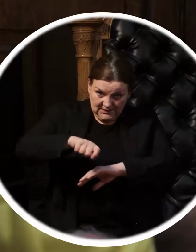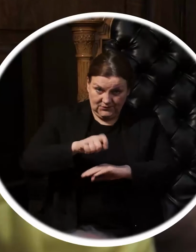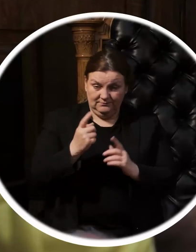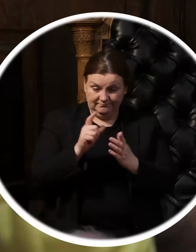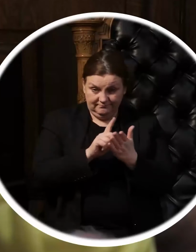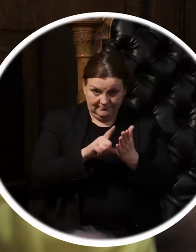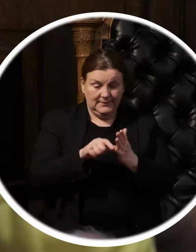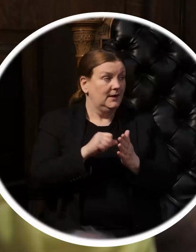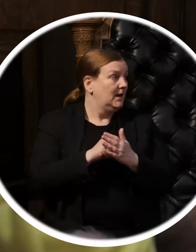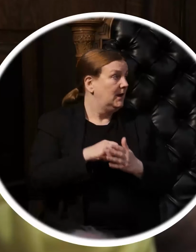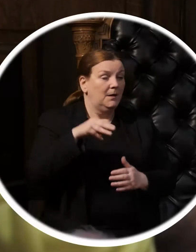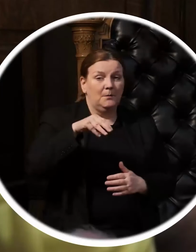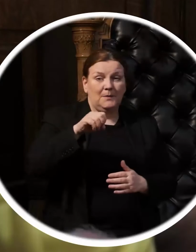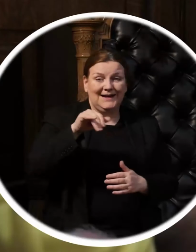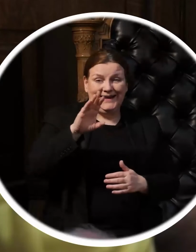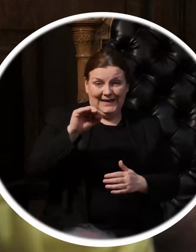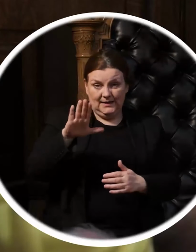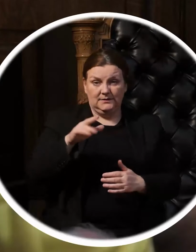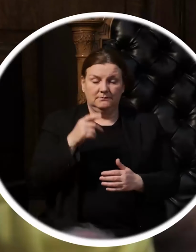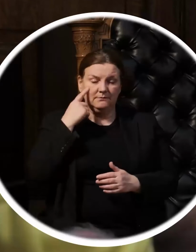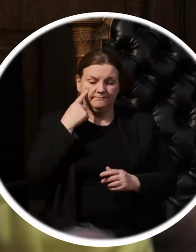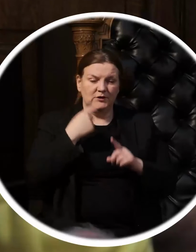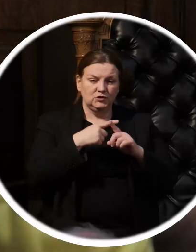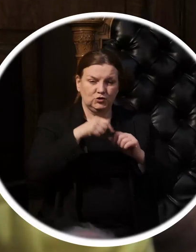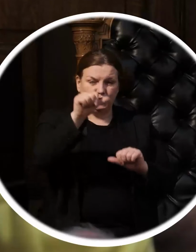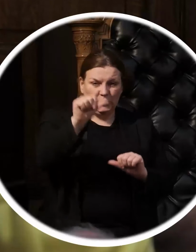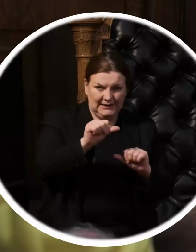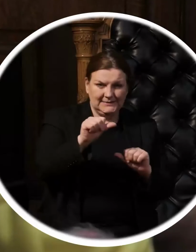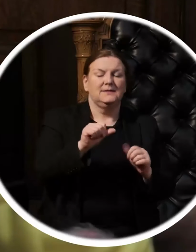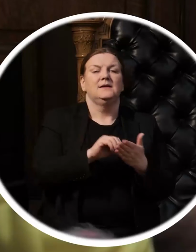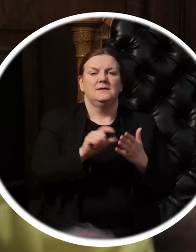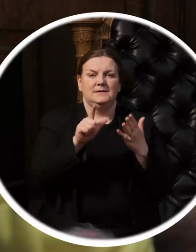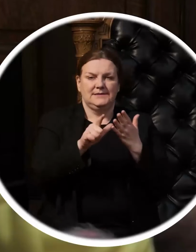Macneill was allowed to choose his shortlist. He chose seven of his favourite designs.